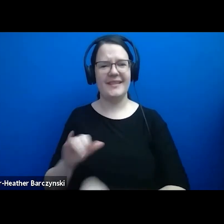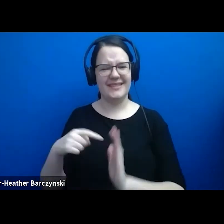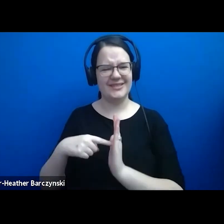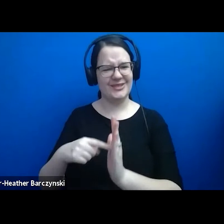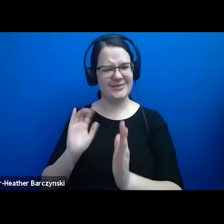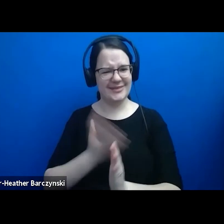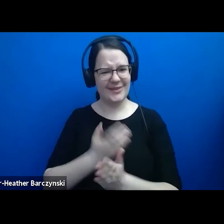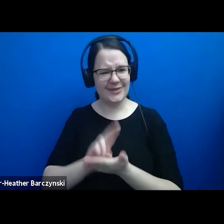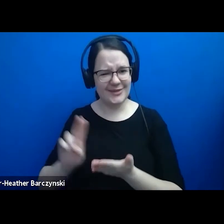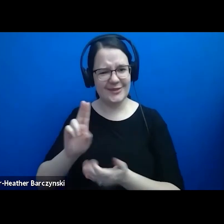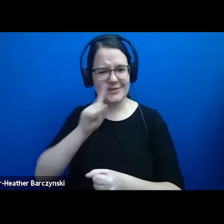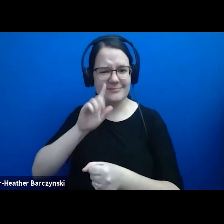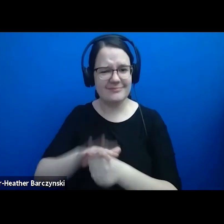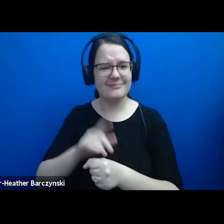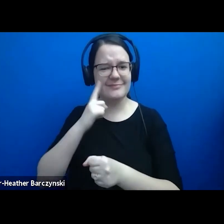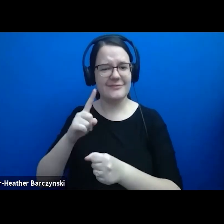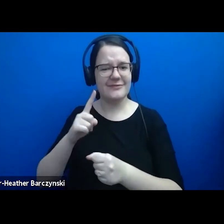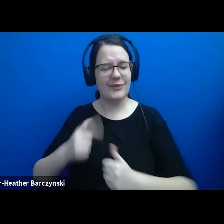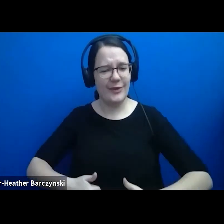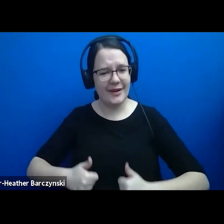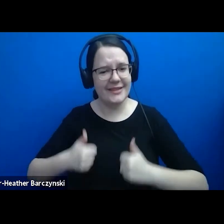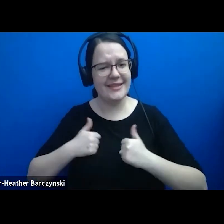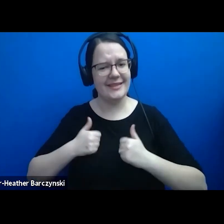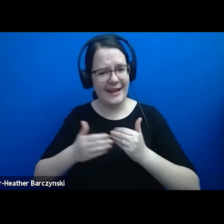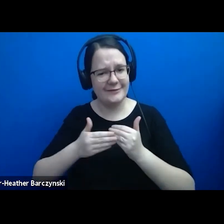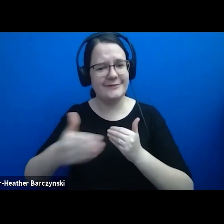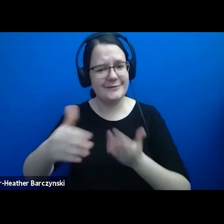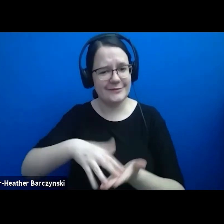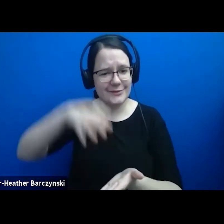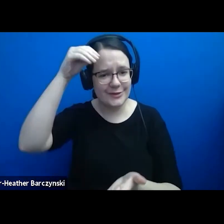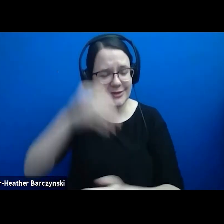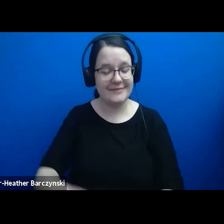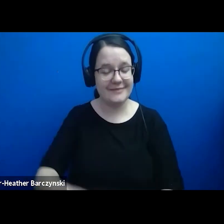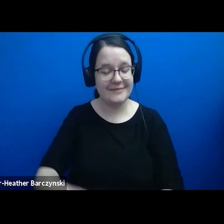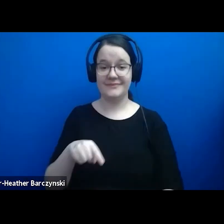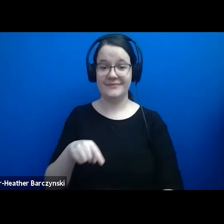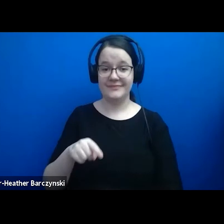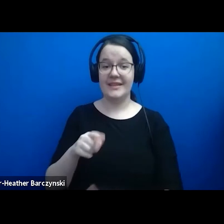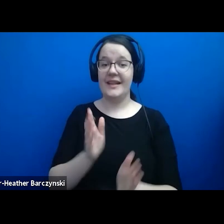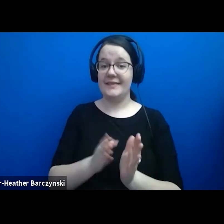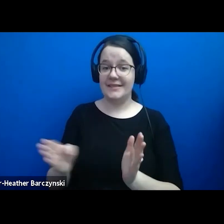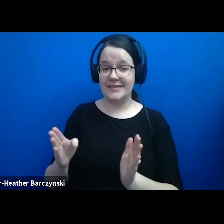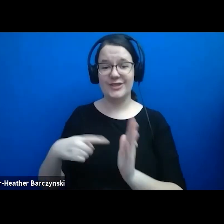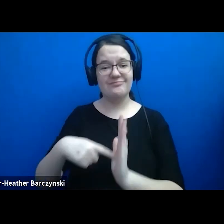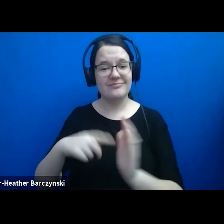to lifelong learning the series features topics speakers who are unique to our university